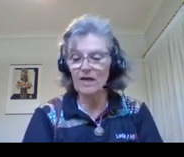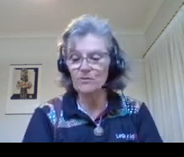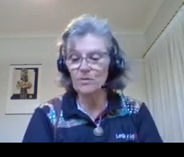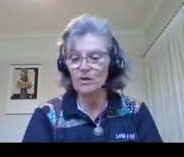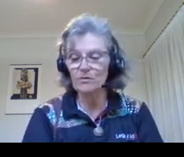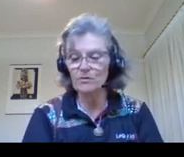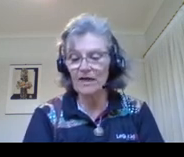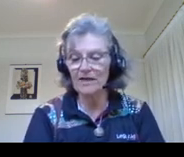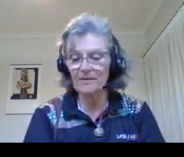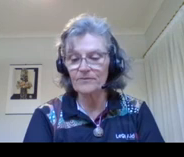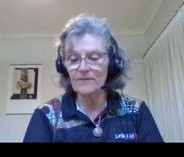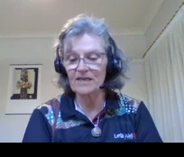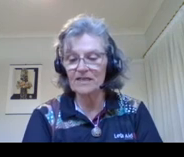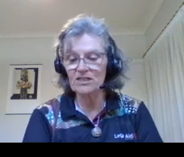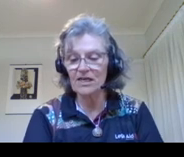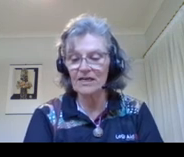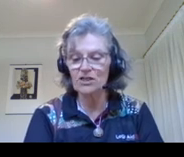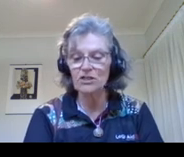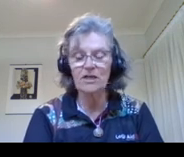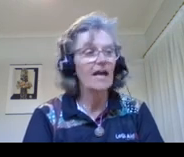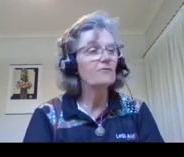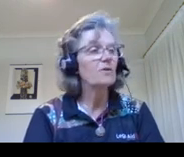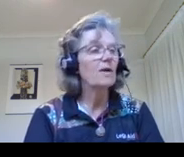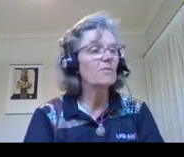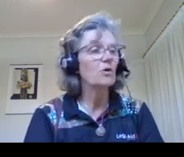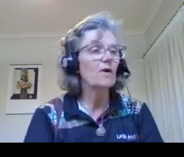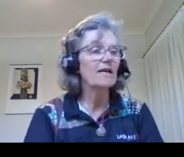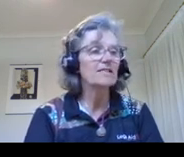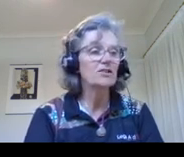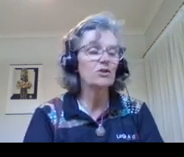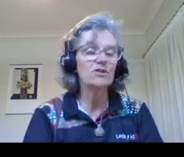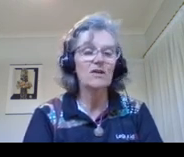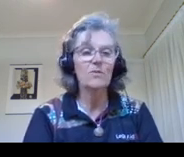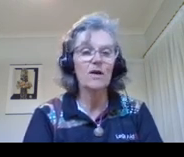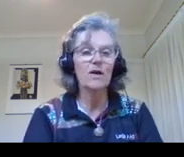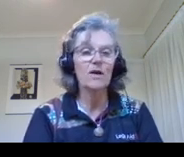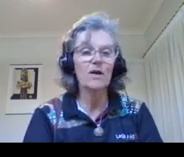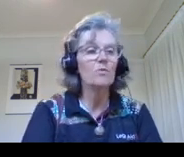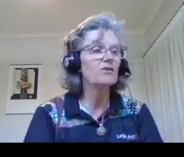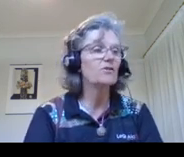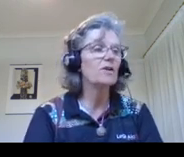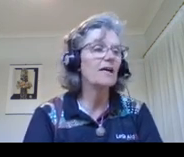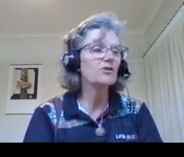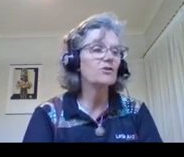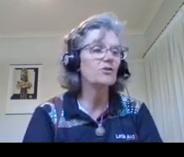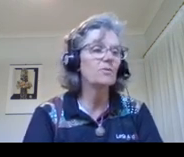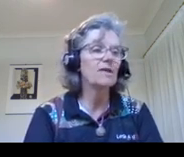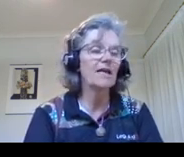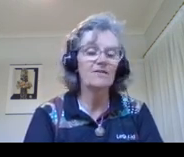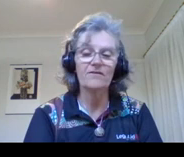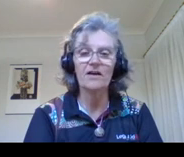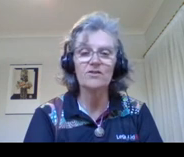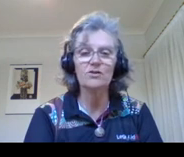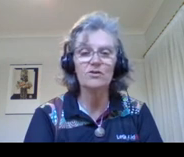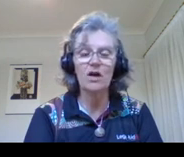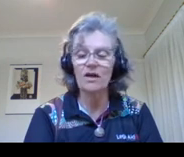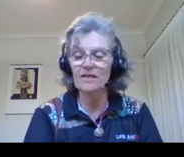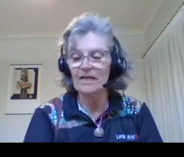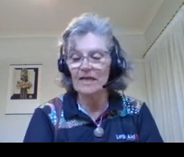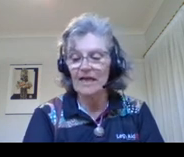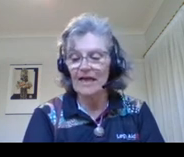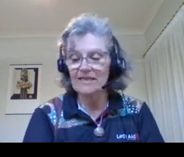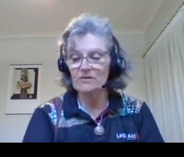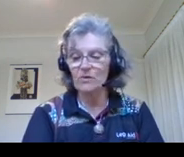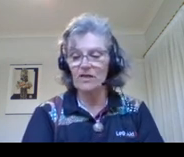and we'll get in touch and remember Law Access NSW number 1300 888 529 as where you